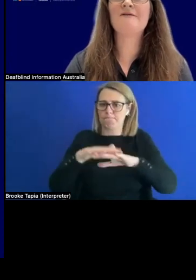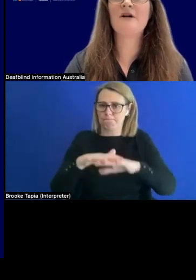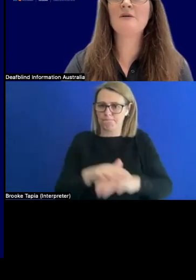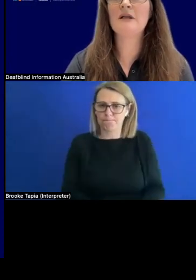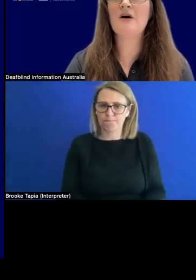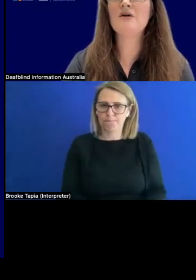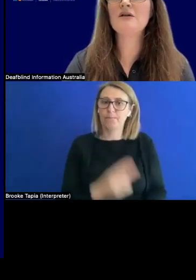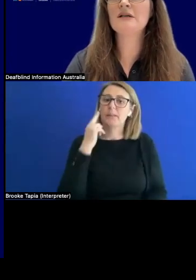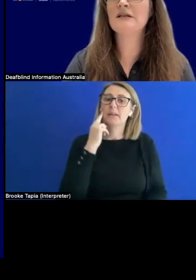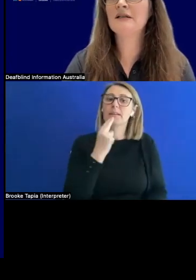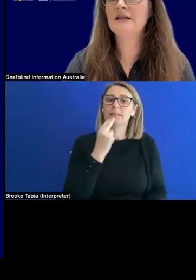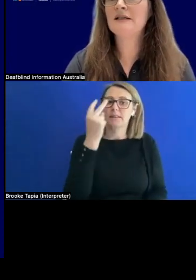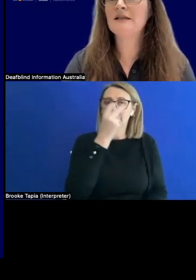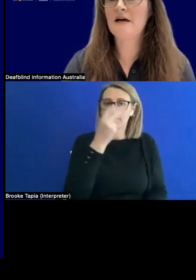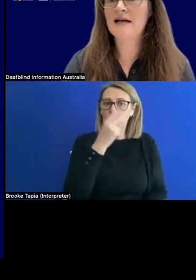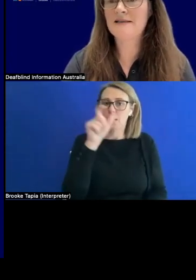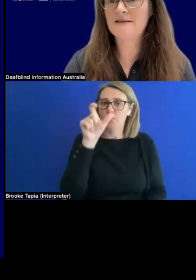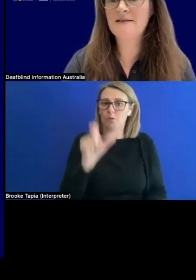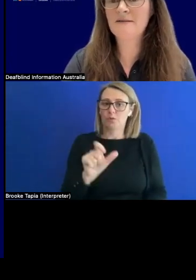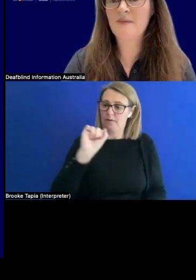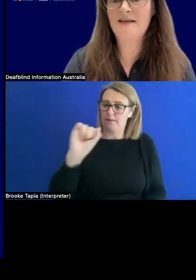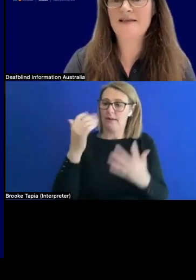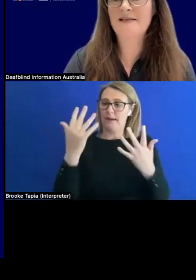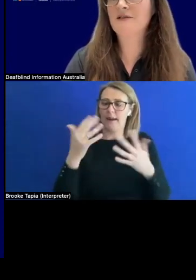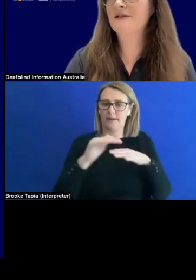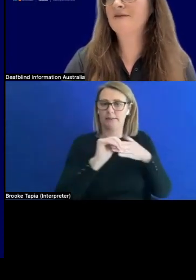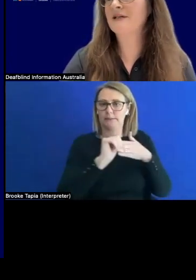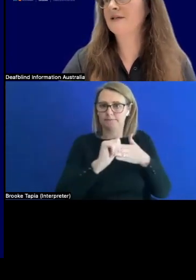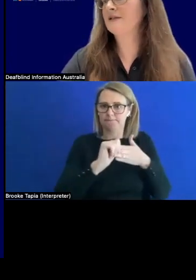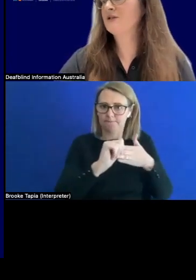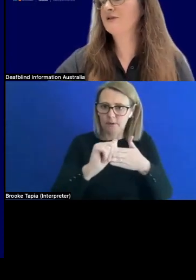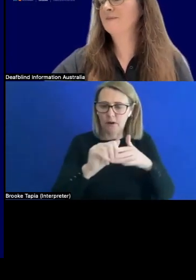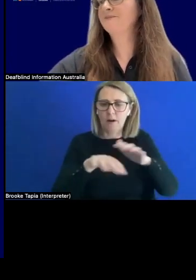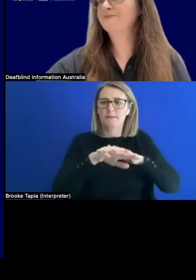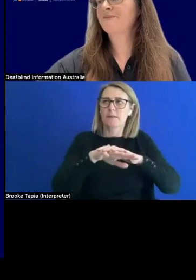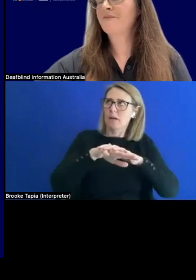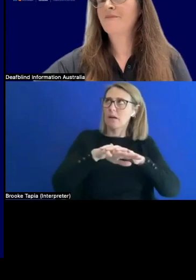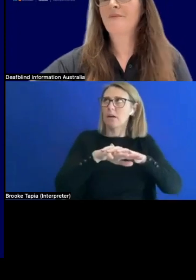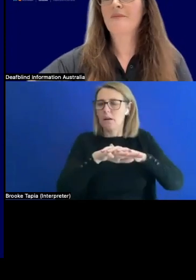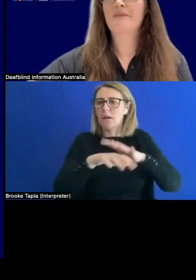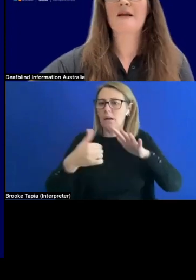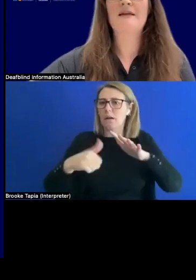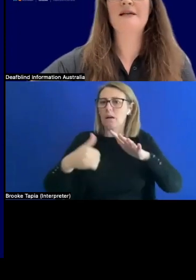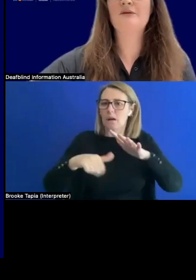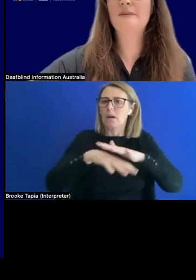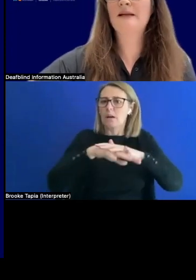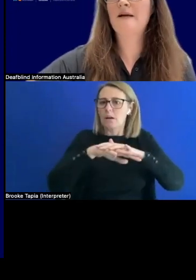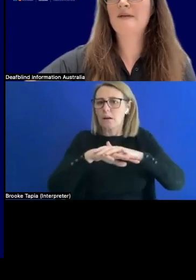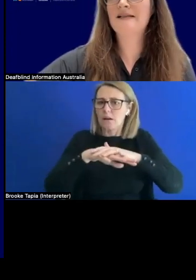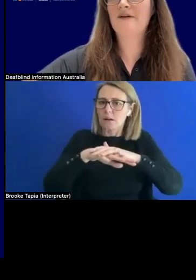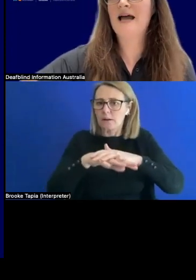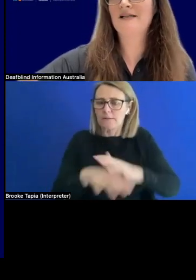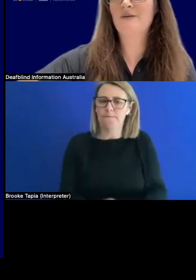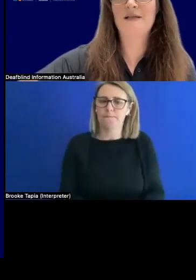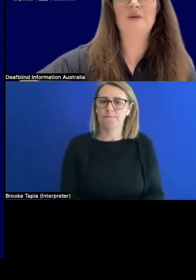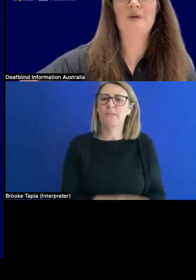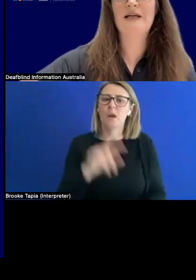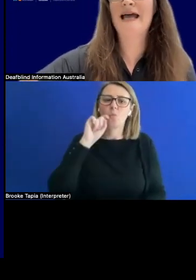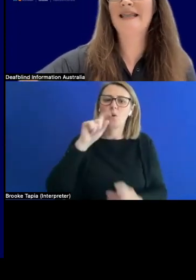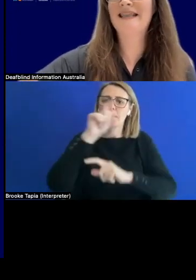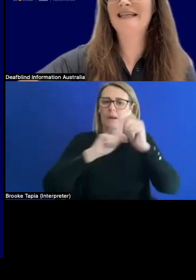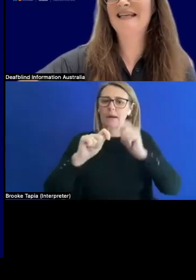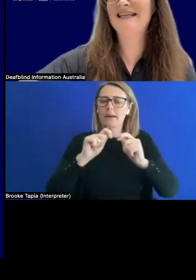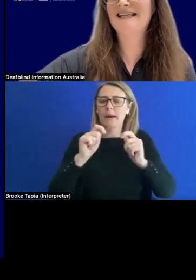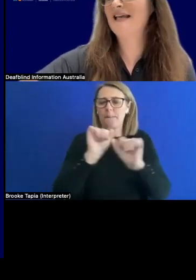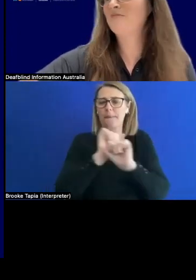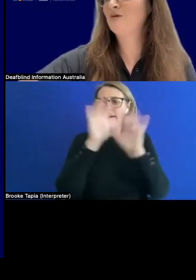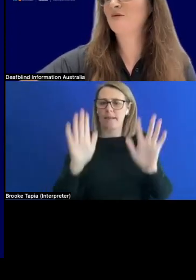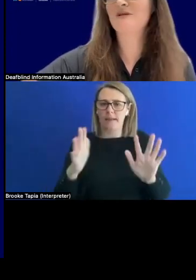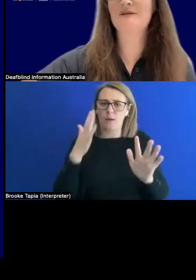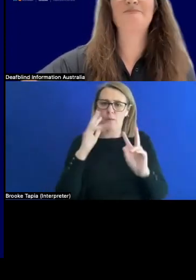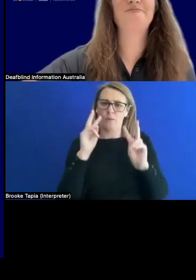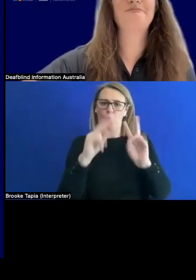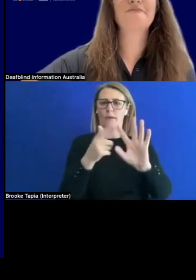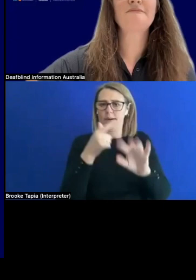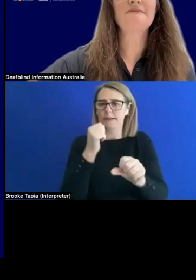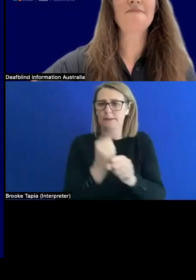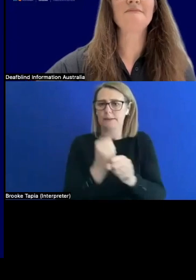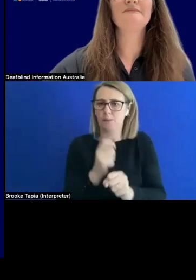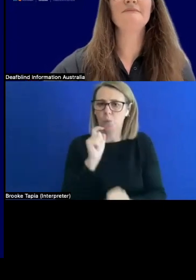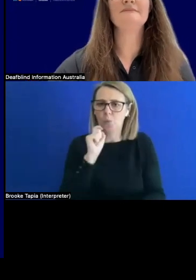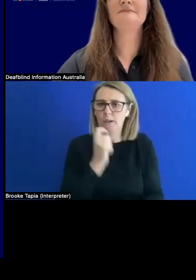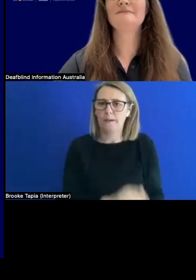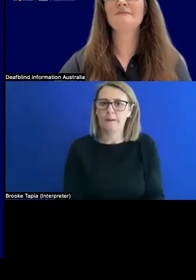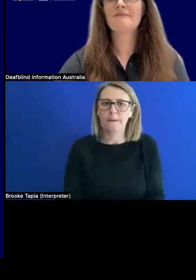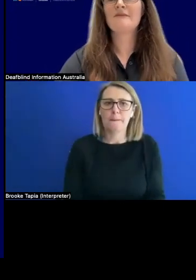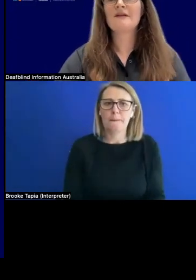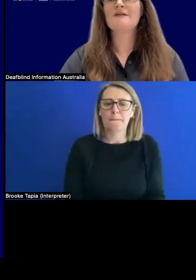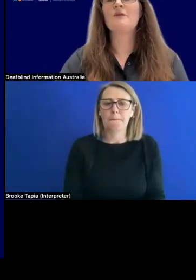follow along, guided by their sense of touch. This will become clearer as we look at the examples.